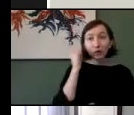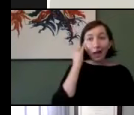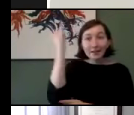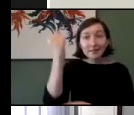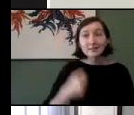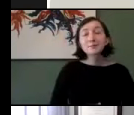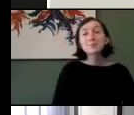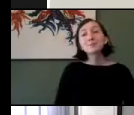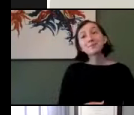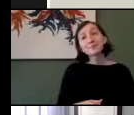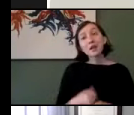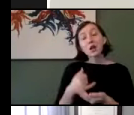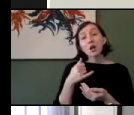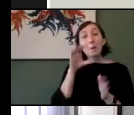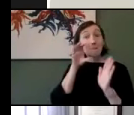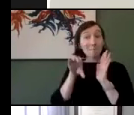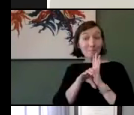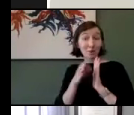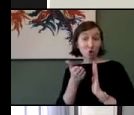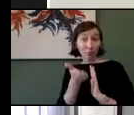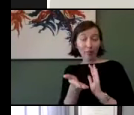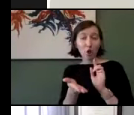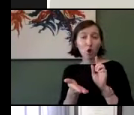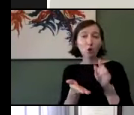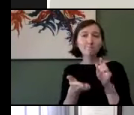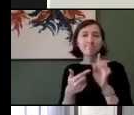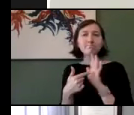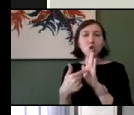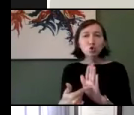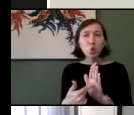There's a picture here that shows the way